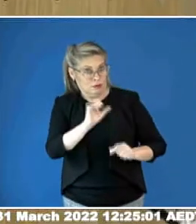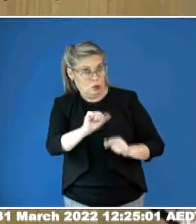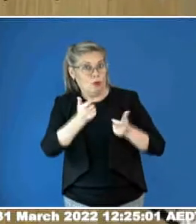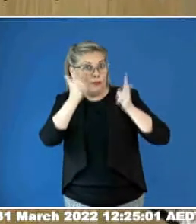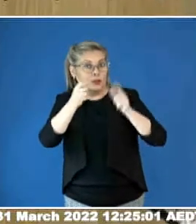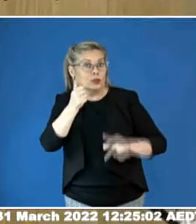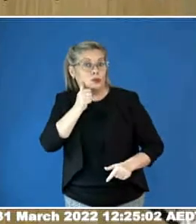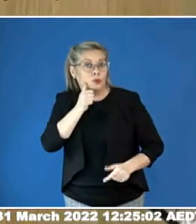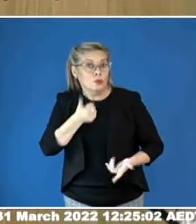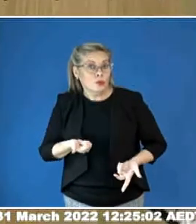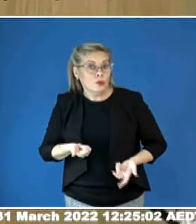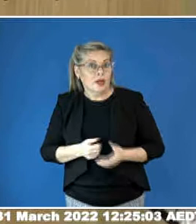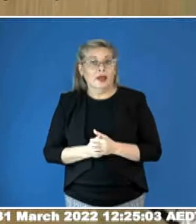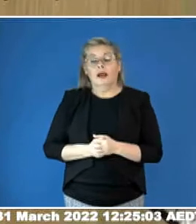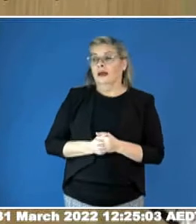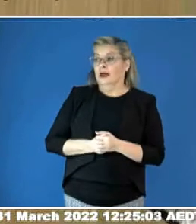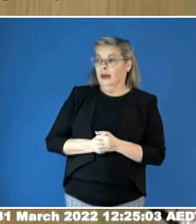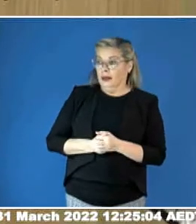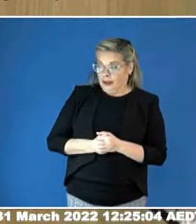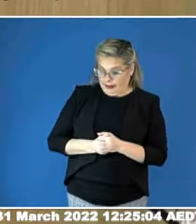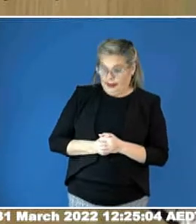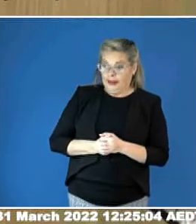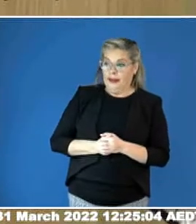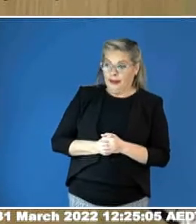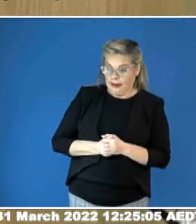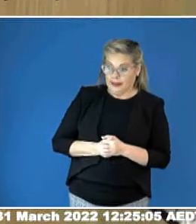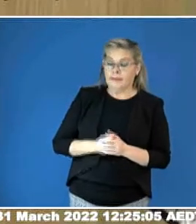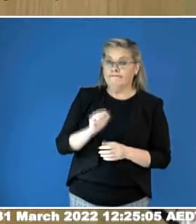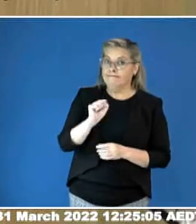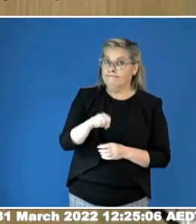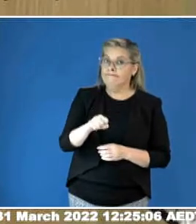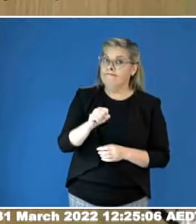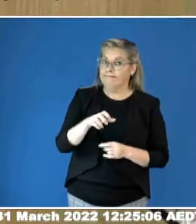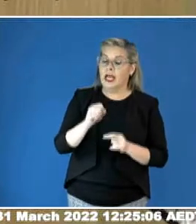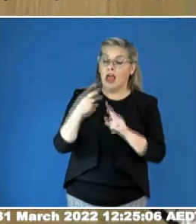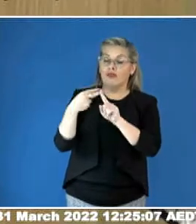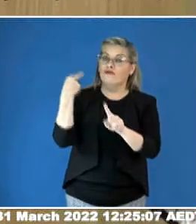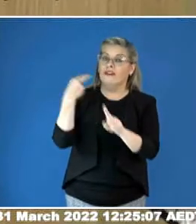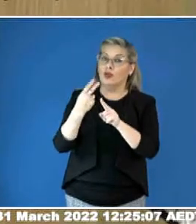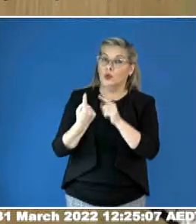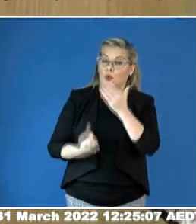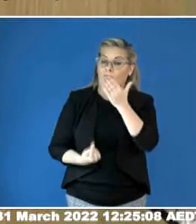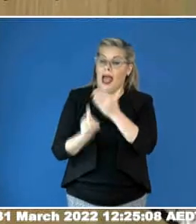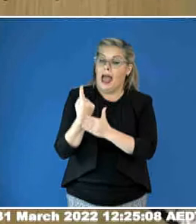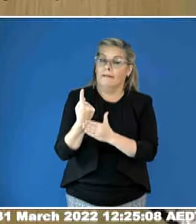Yeah. The review was of all of our incident management and complaints